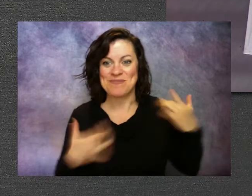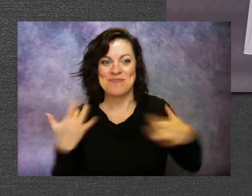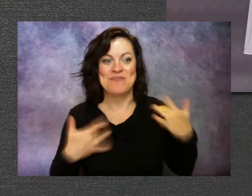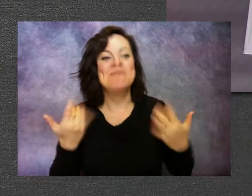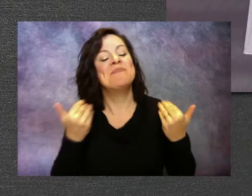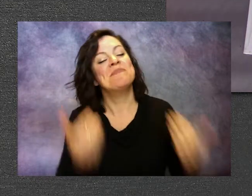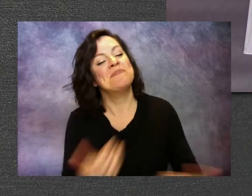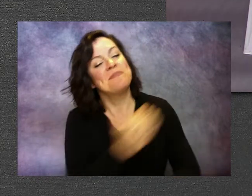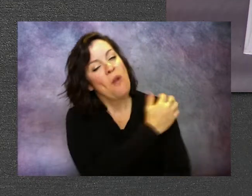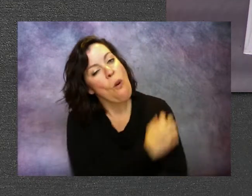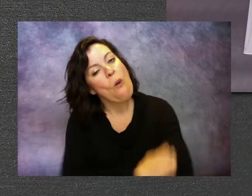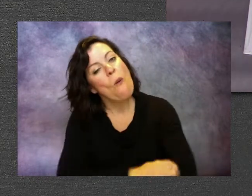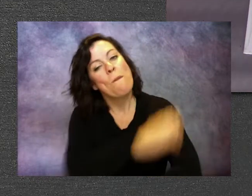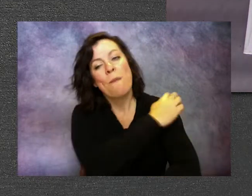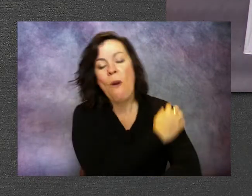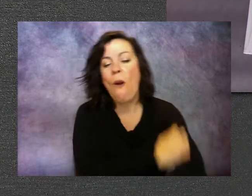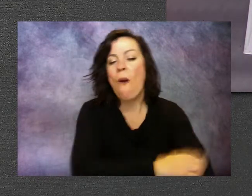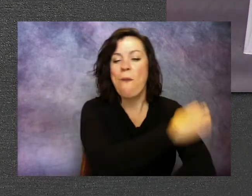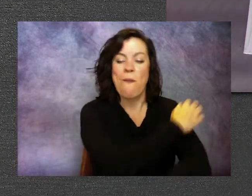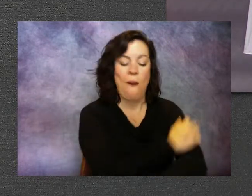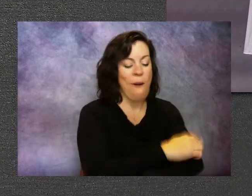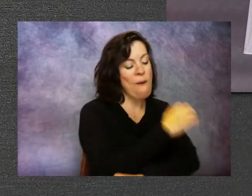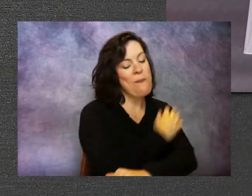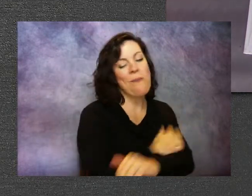and he became, once again, a white dog with black spots.